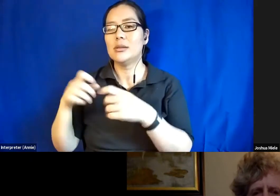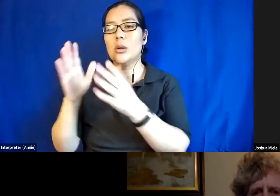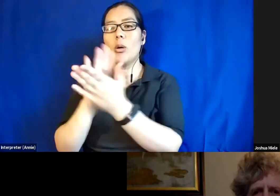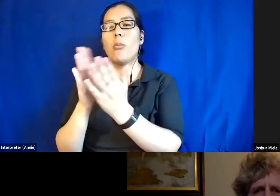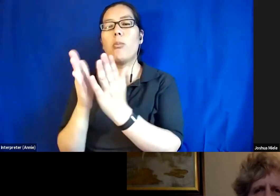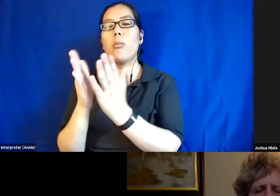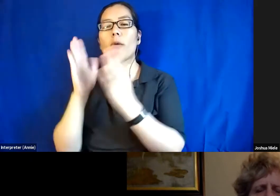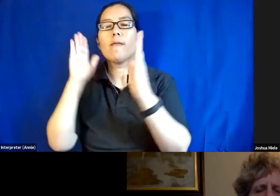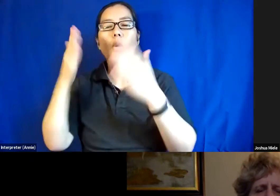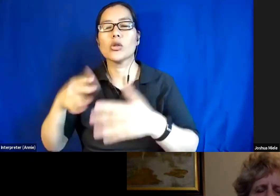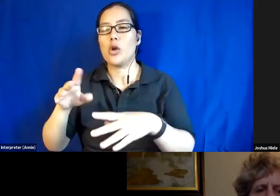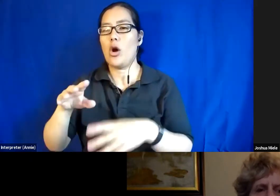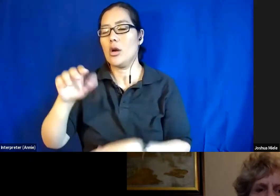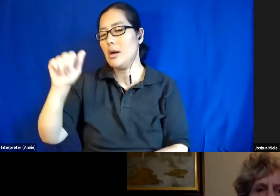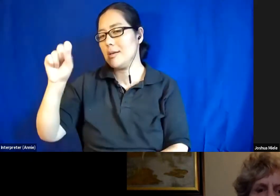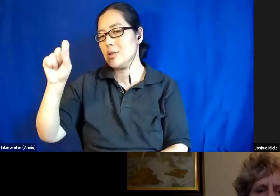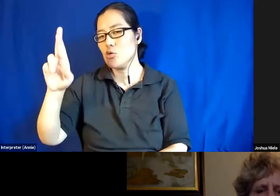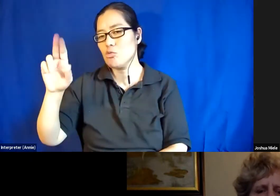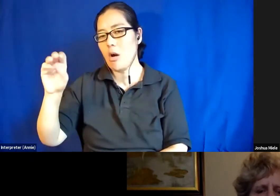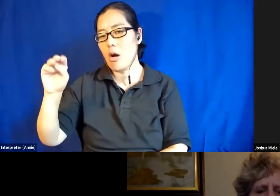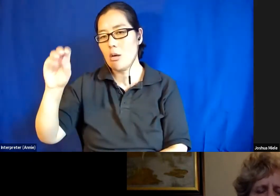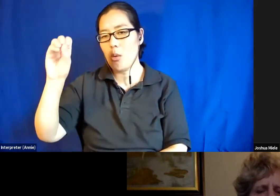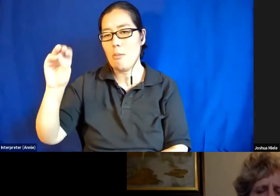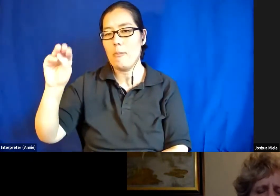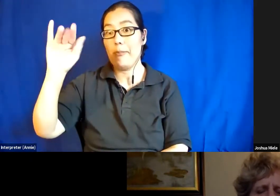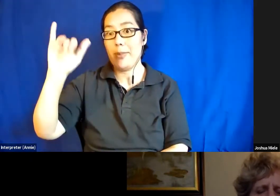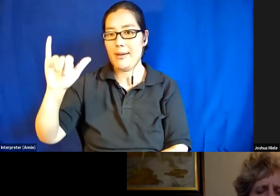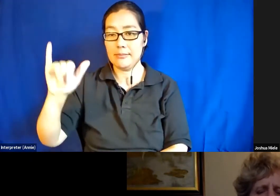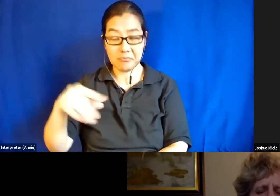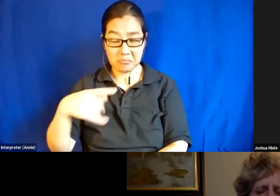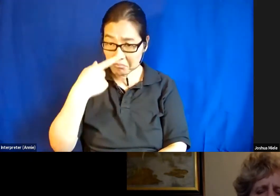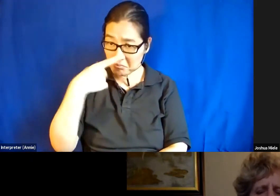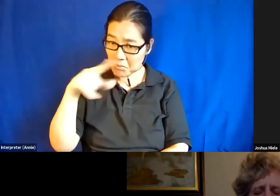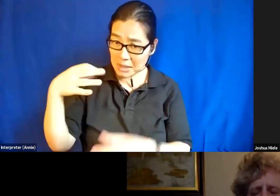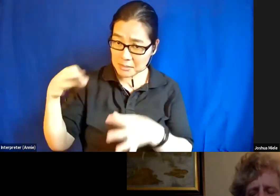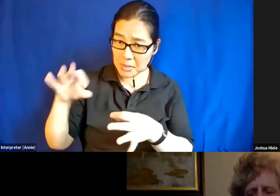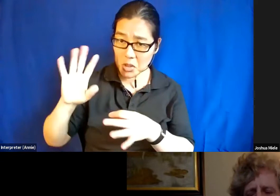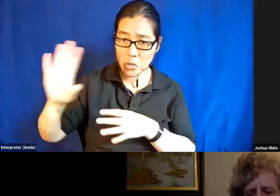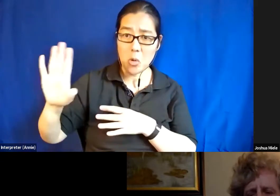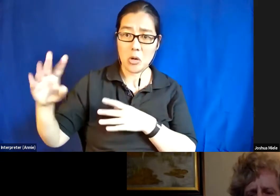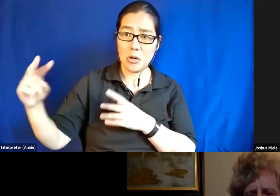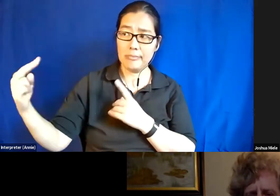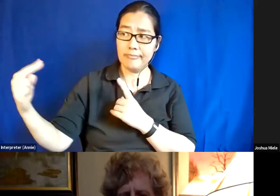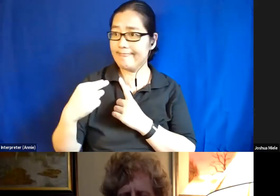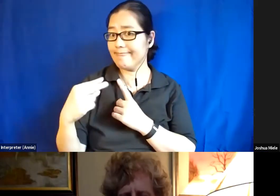yourself and talk about what comic technology you've been thinking about.